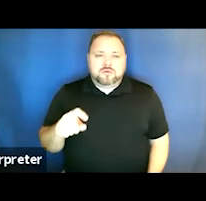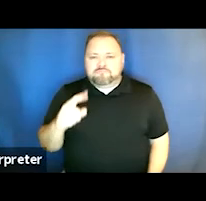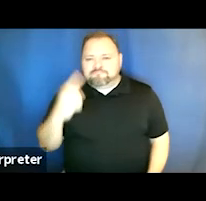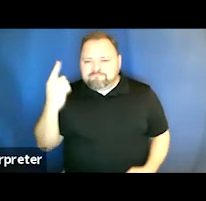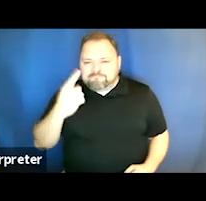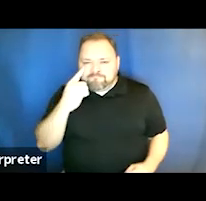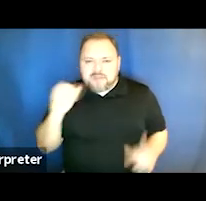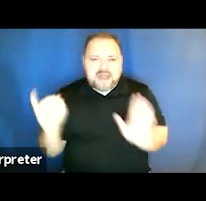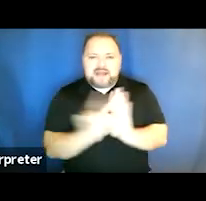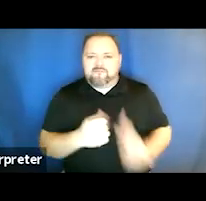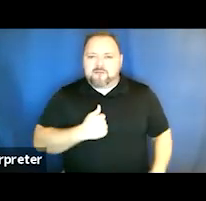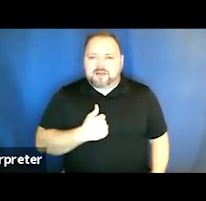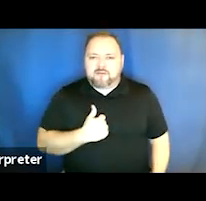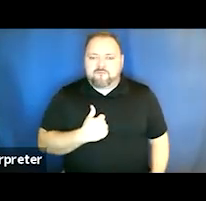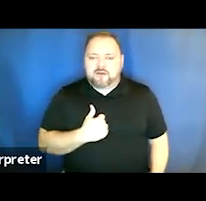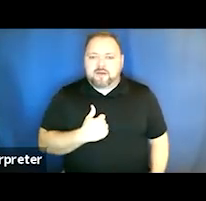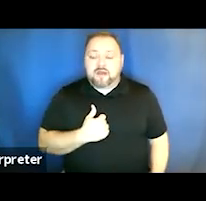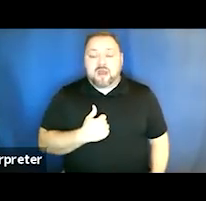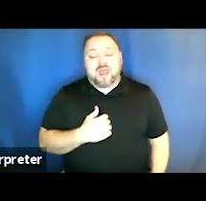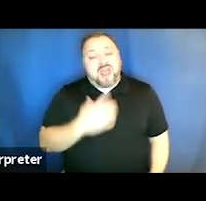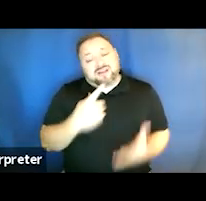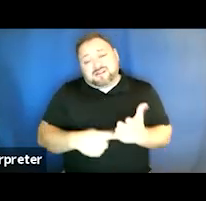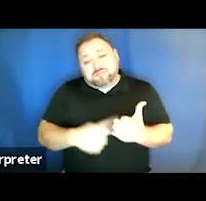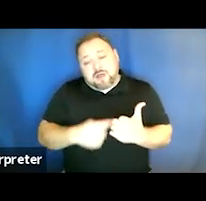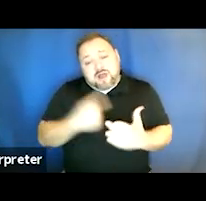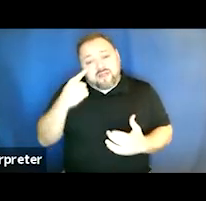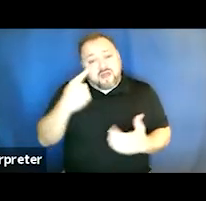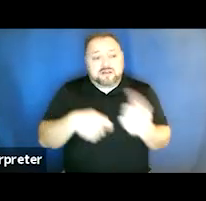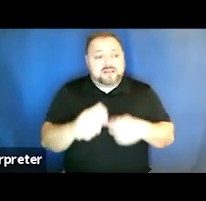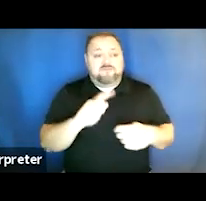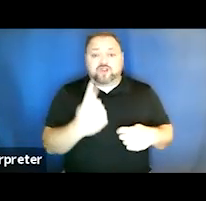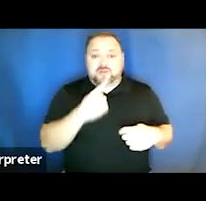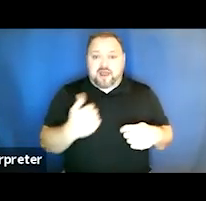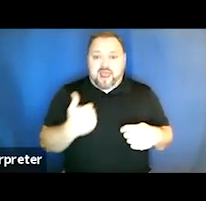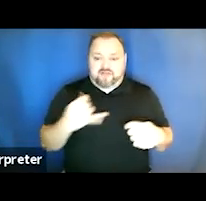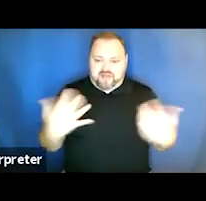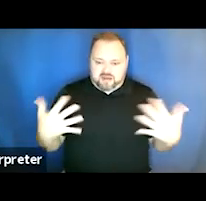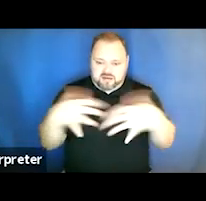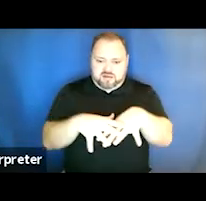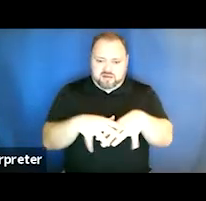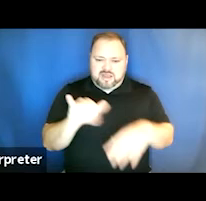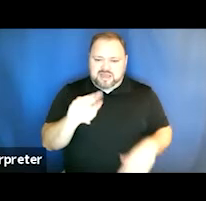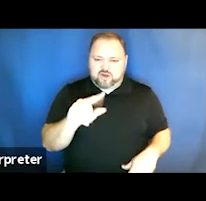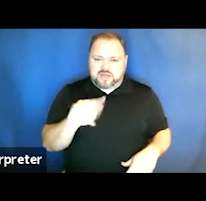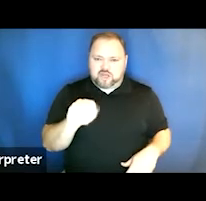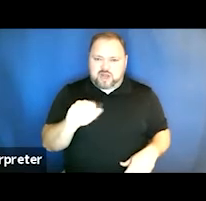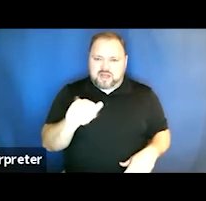There were times when I found that, rather than it just being intersectionality, it was taking over my life.